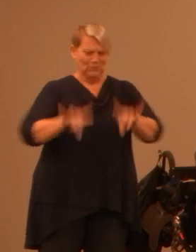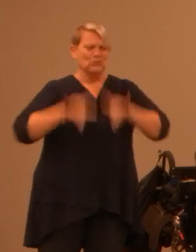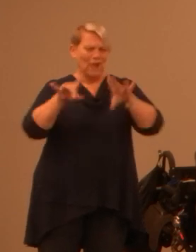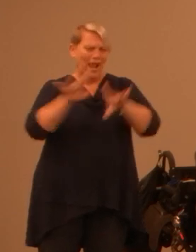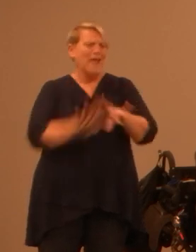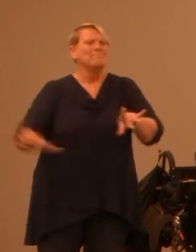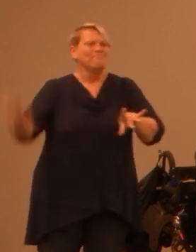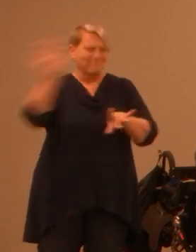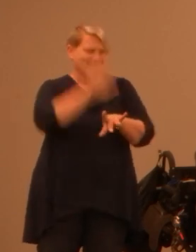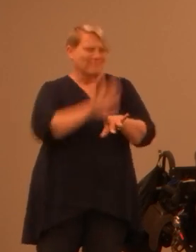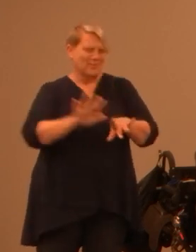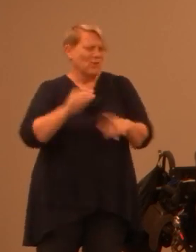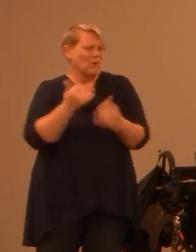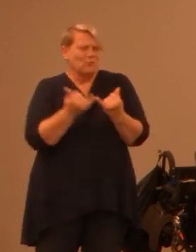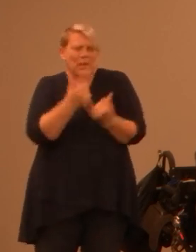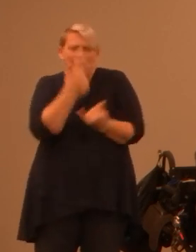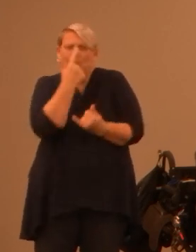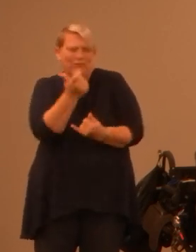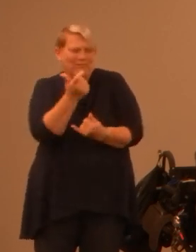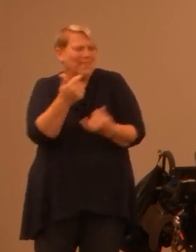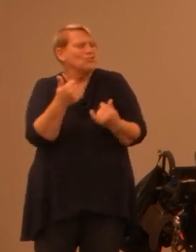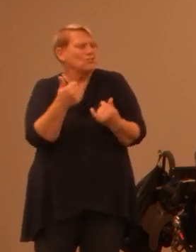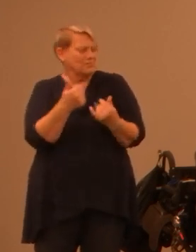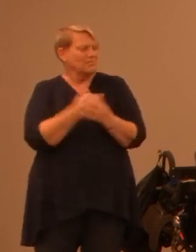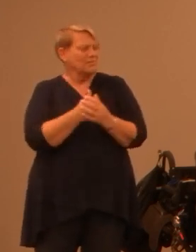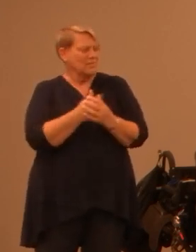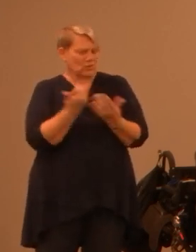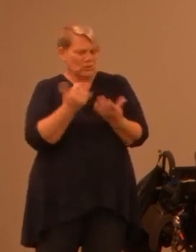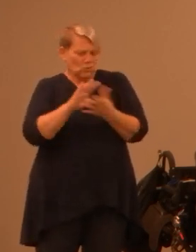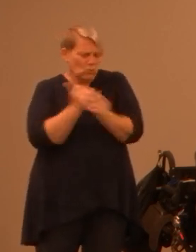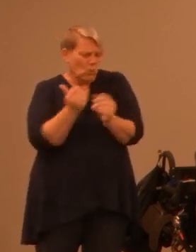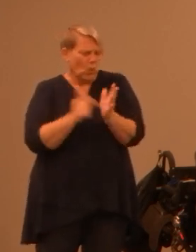actually my privilege, and the great joy of being able to work with Scott,